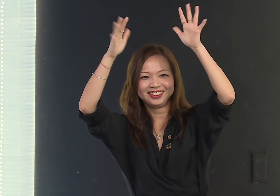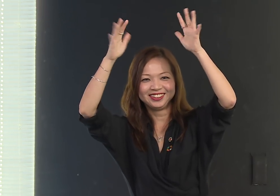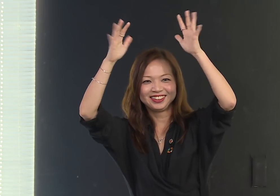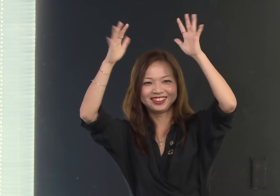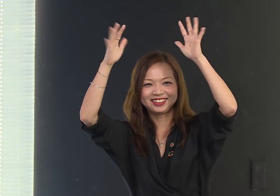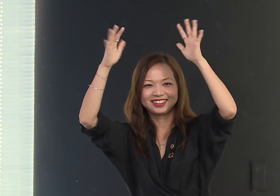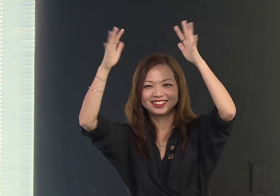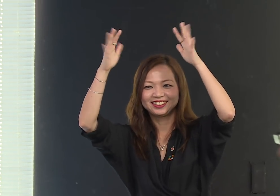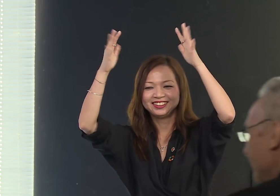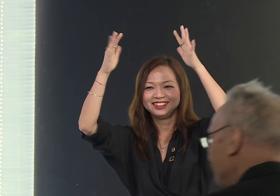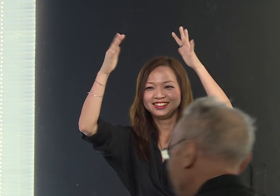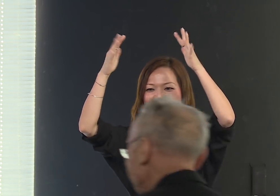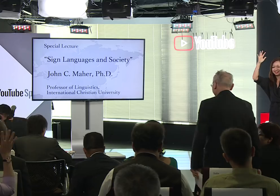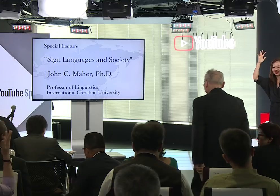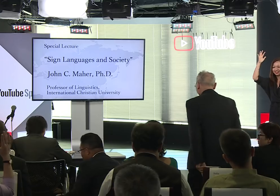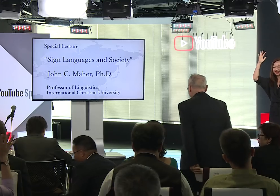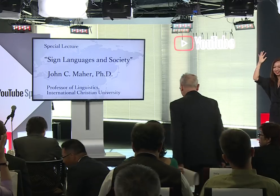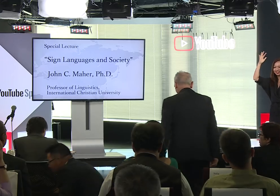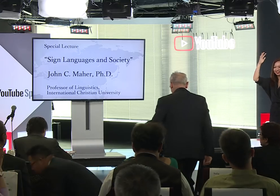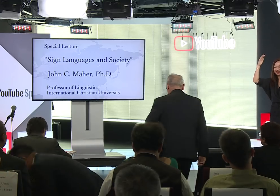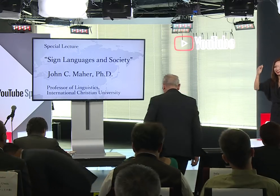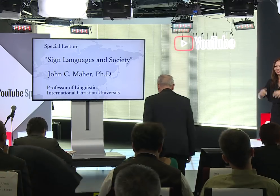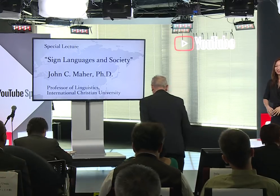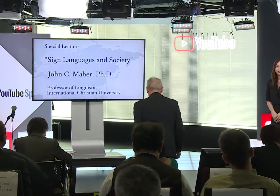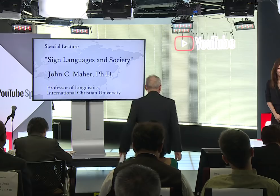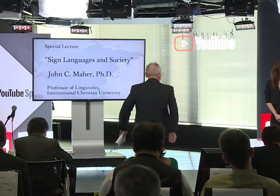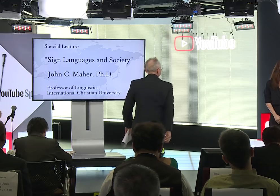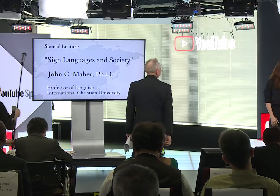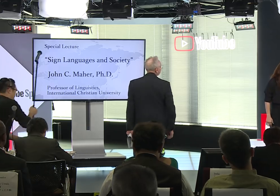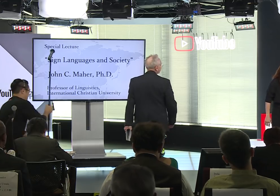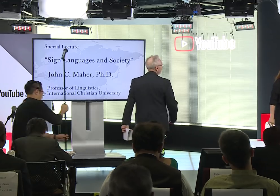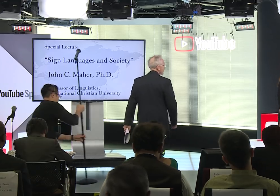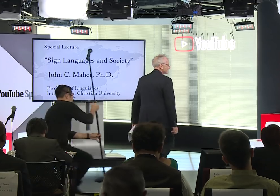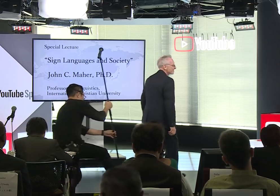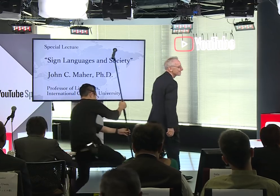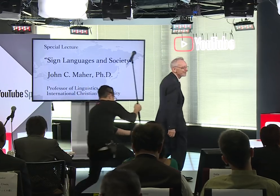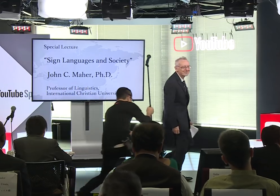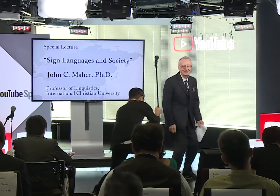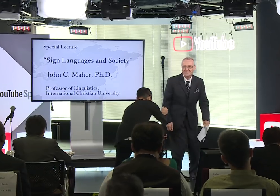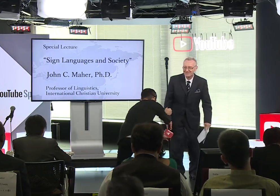I now call upon Professor John Maher of international Christian university to